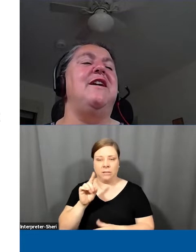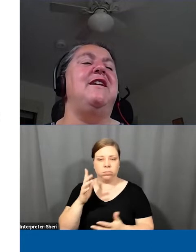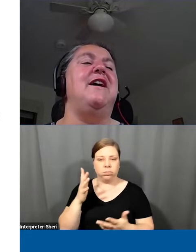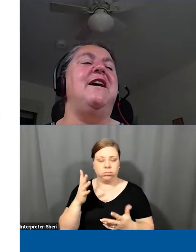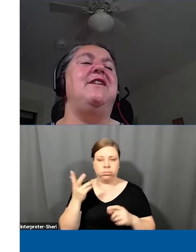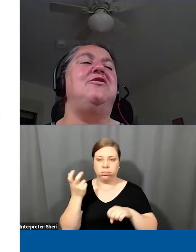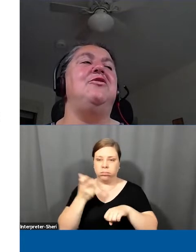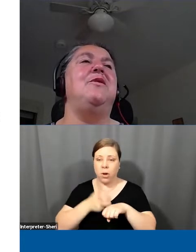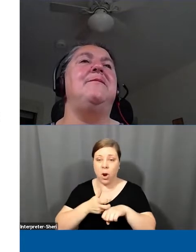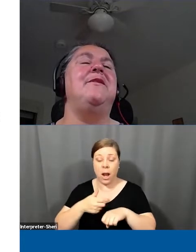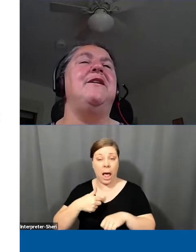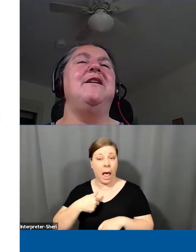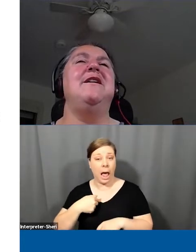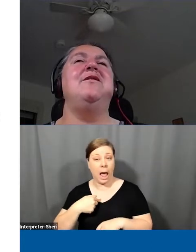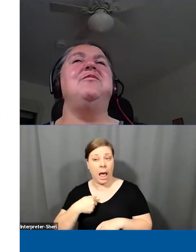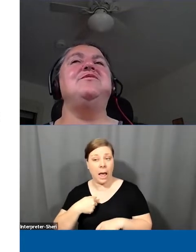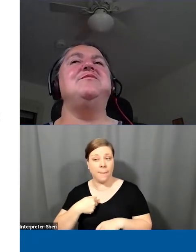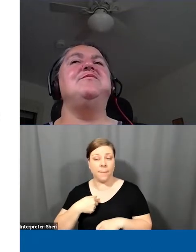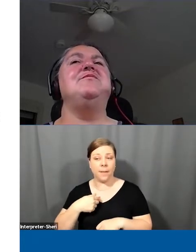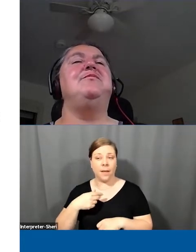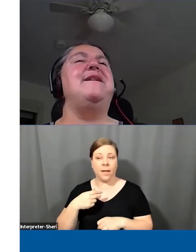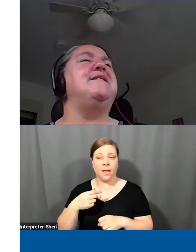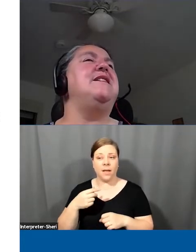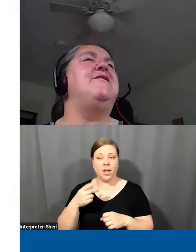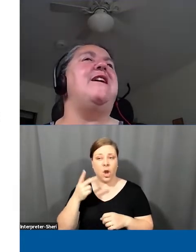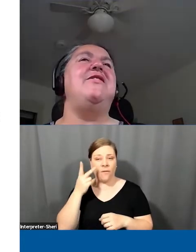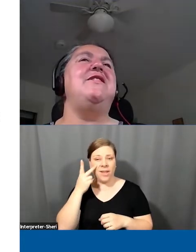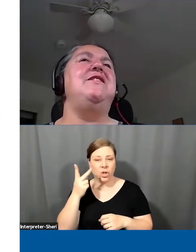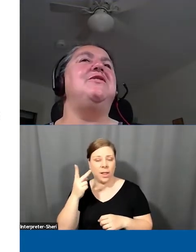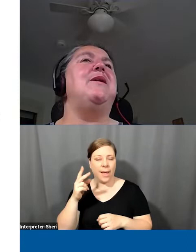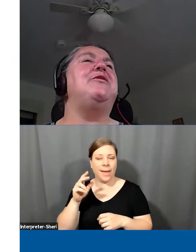and I had to basically vet these websites